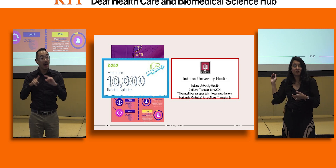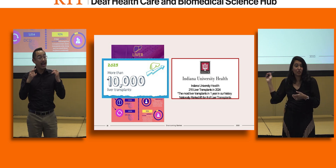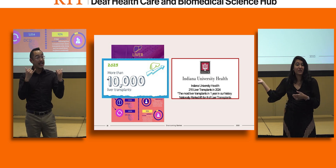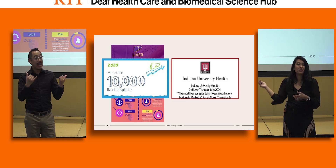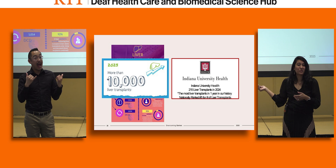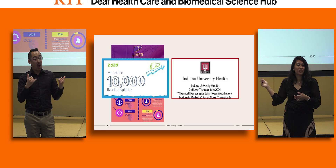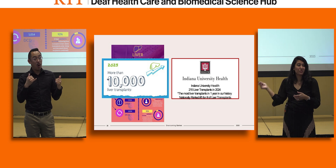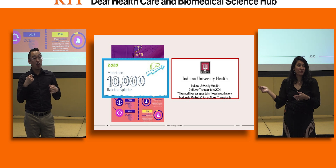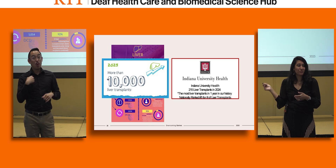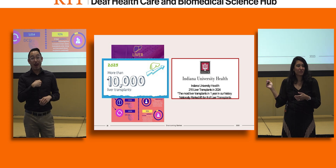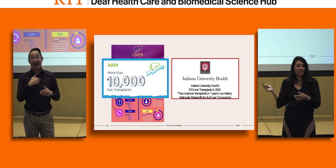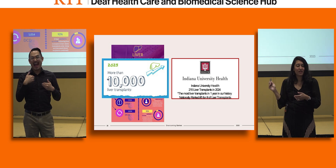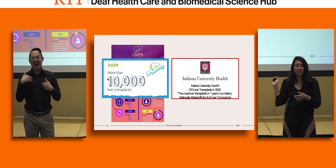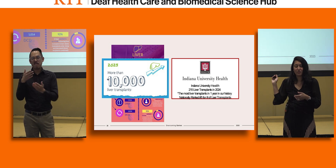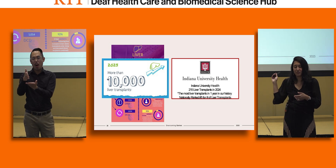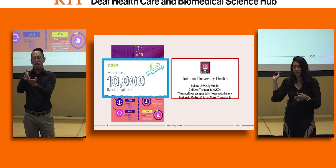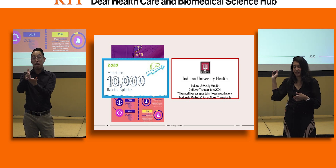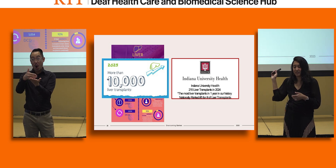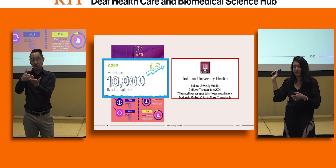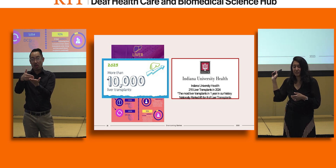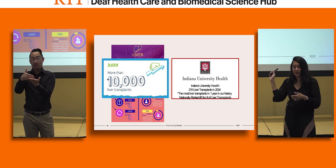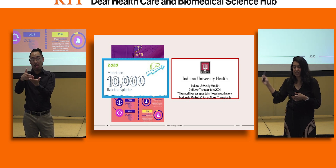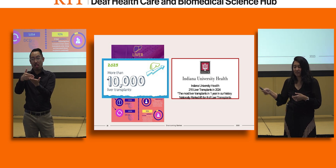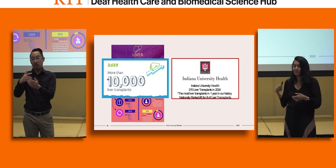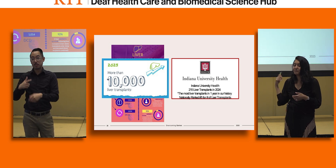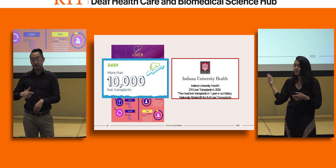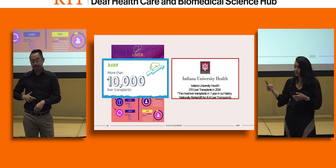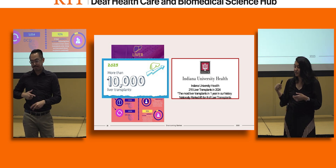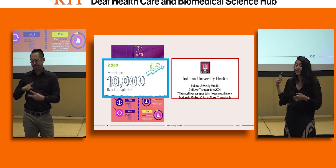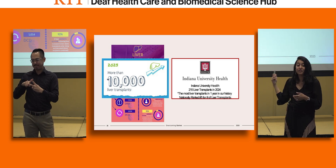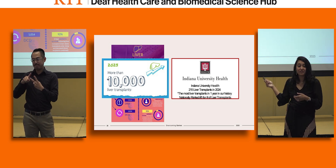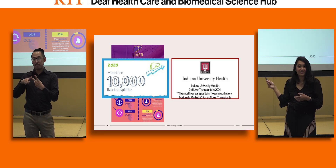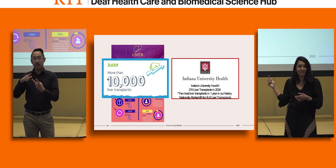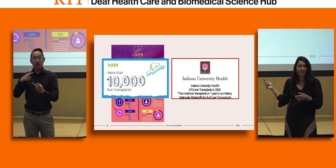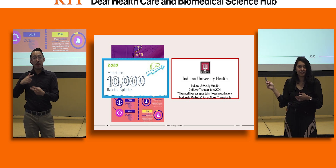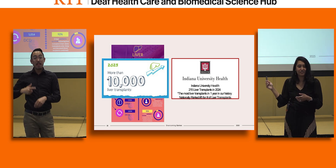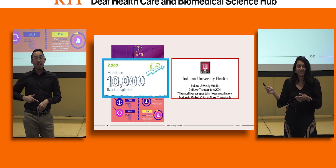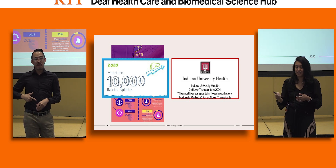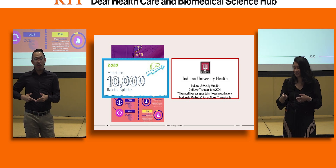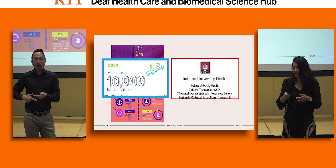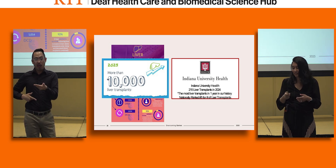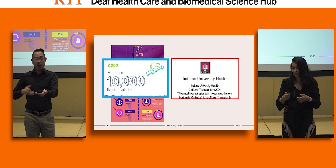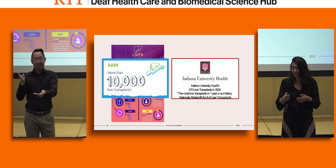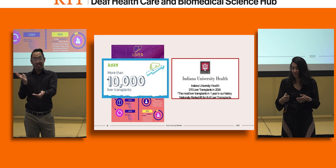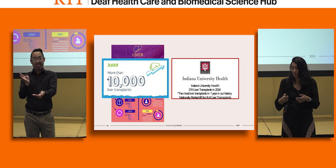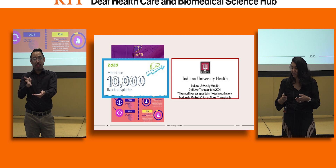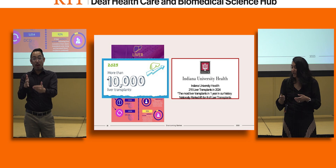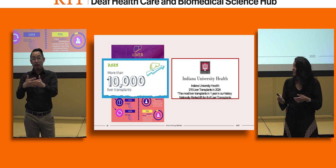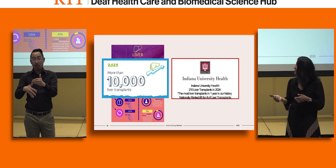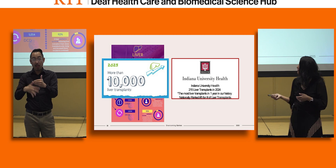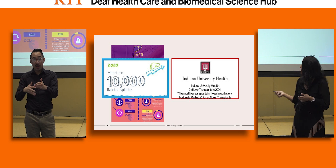so many more donors with the perfusion technology that has kind of come about.